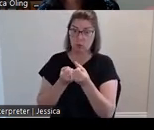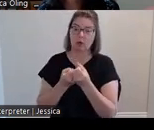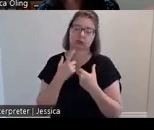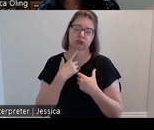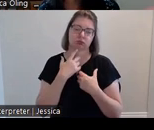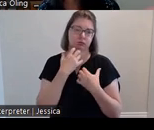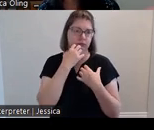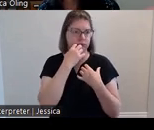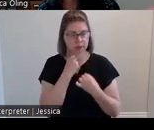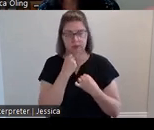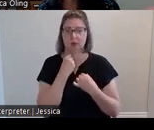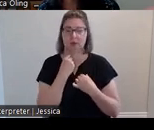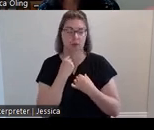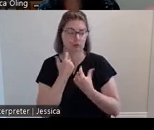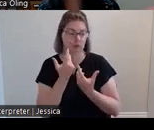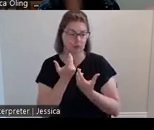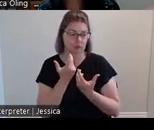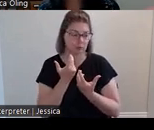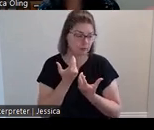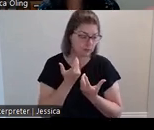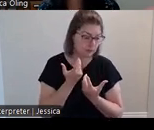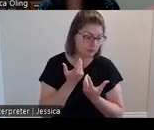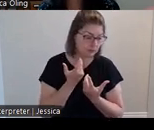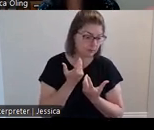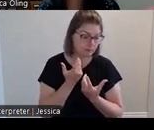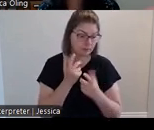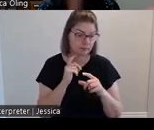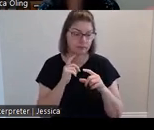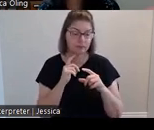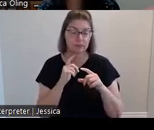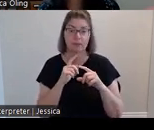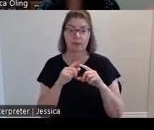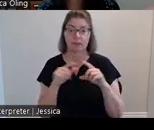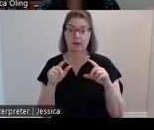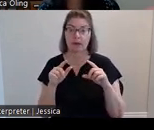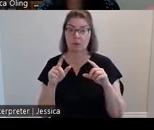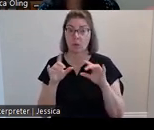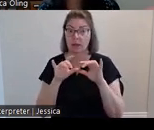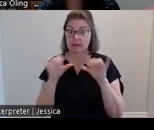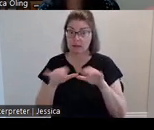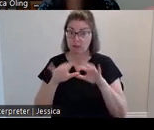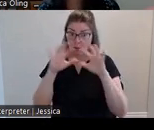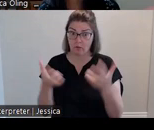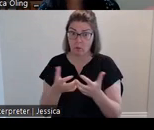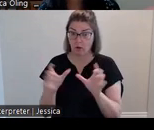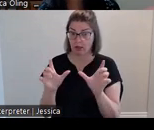We had the benefit of a system-wide license for Deque University.